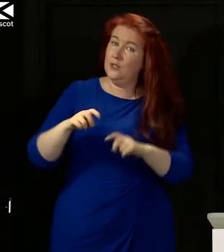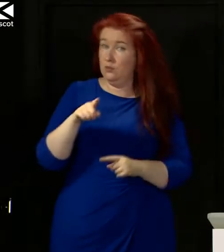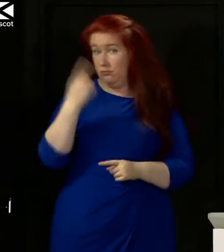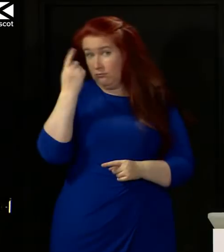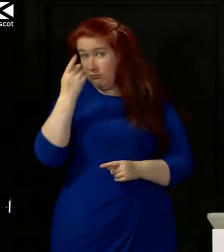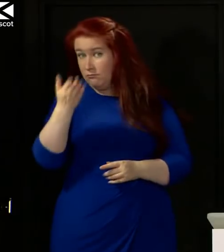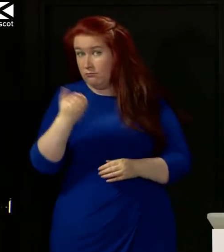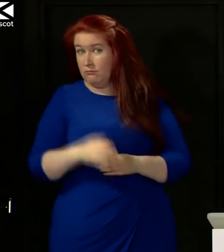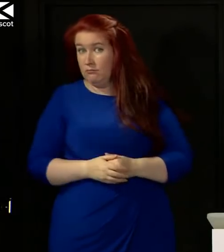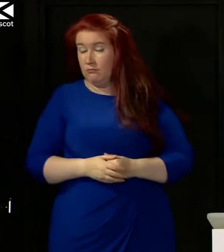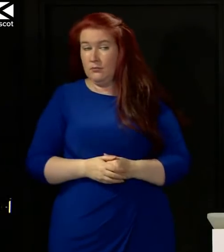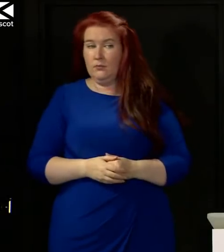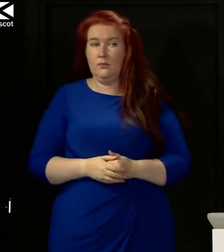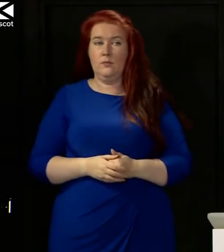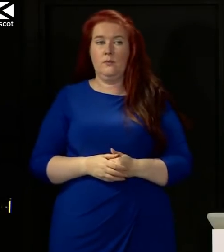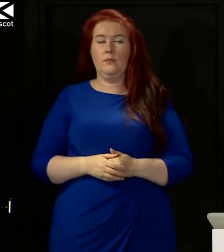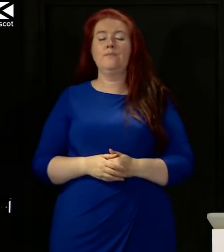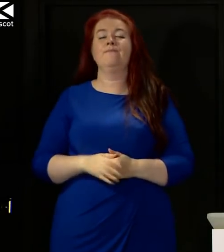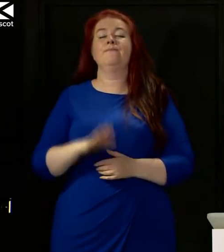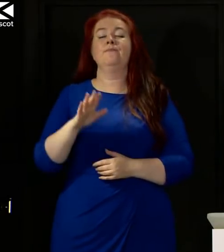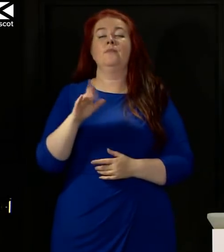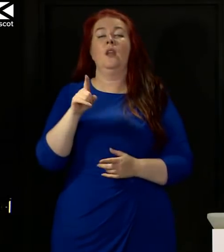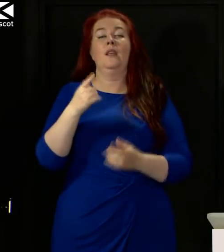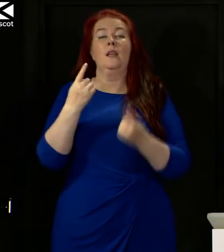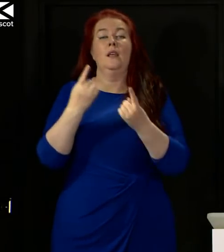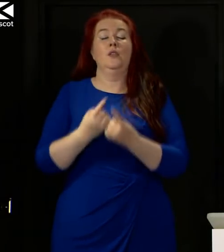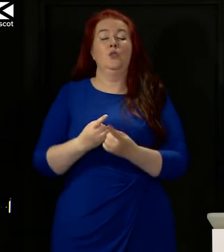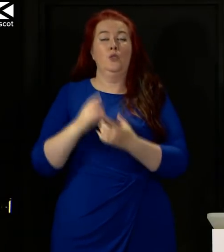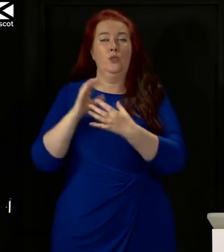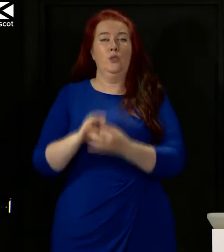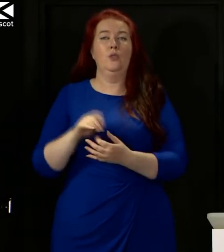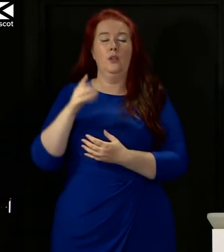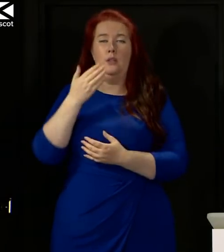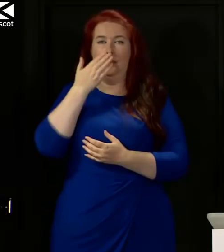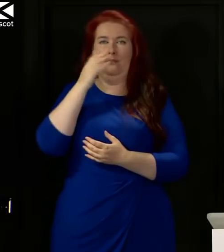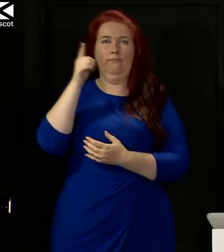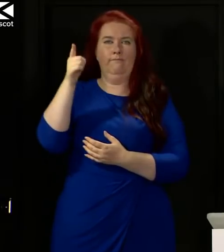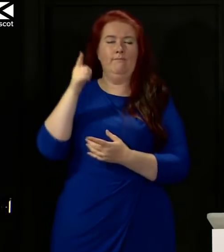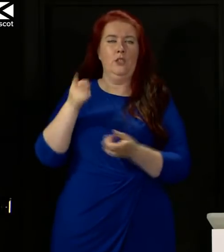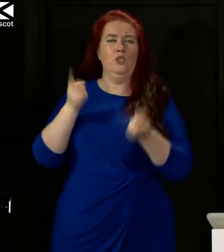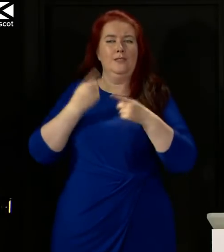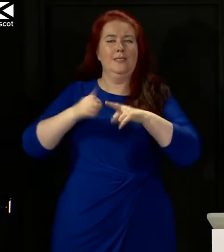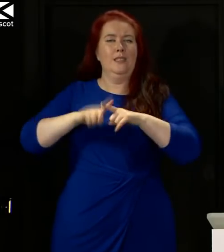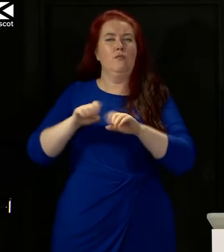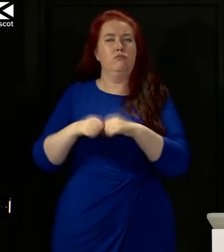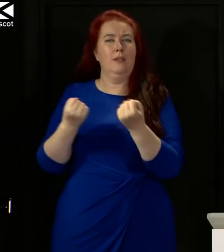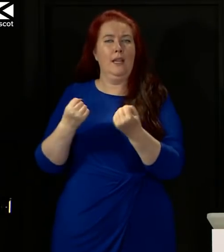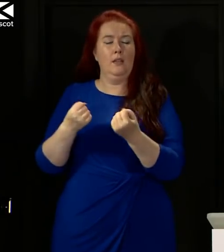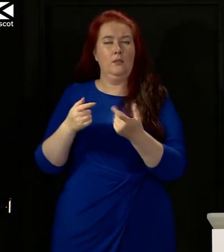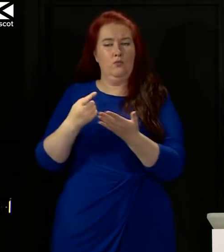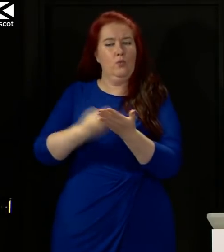I think over the alleged issues over breaches of lockdown, my understanding is that there